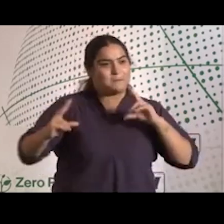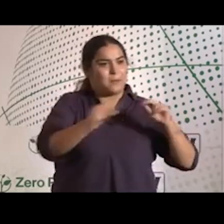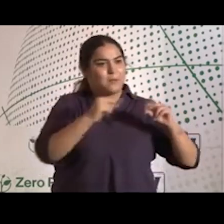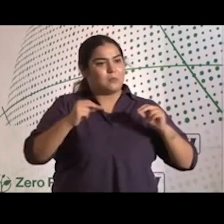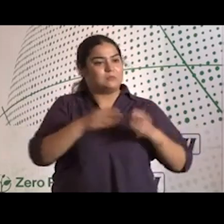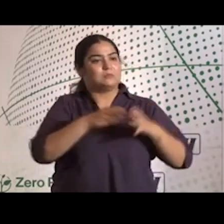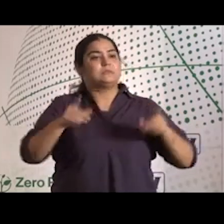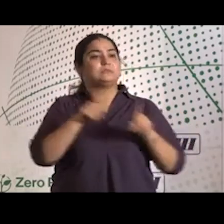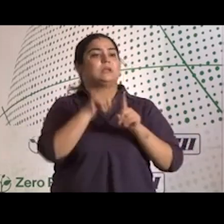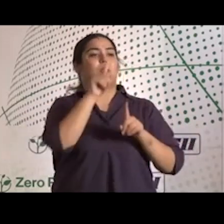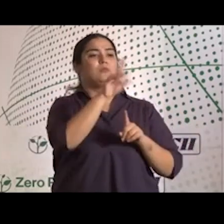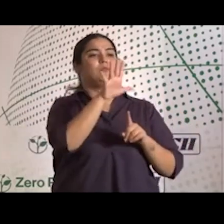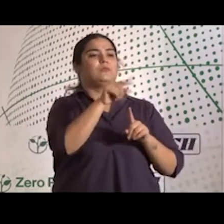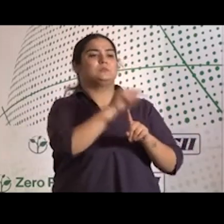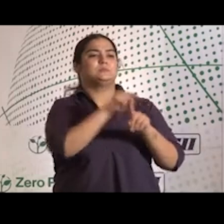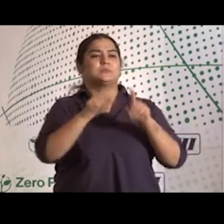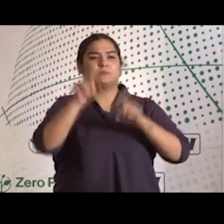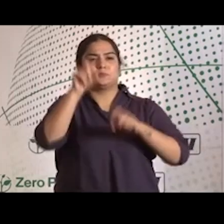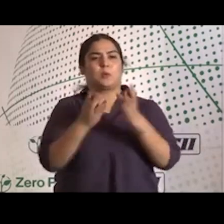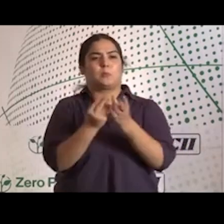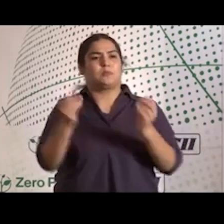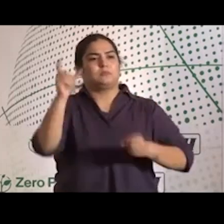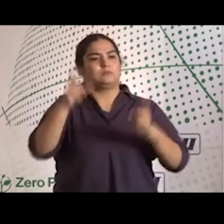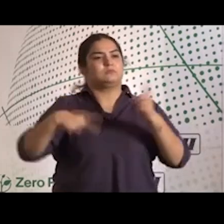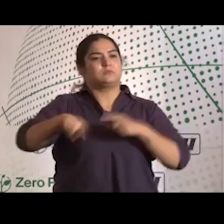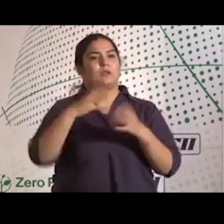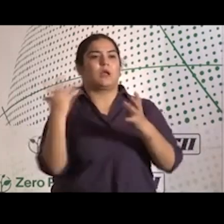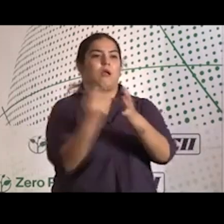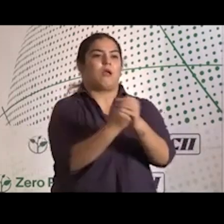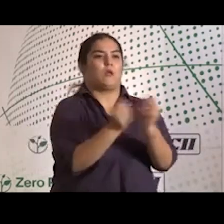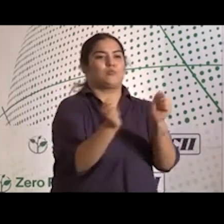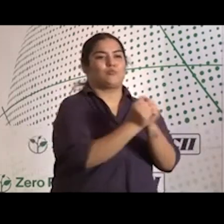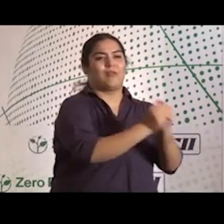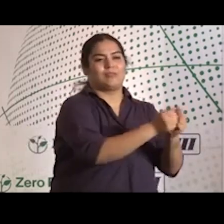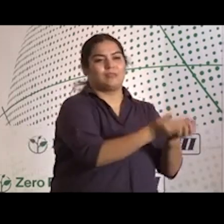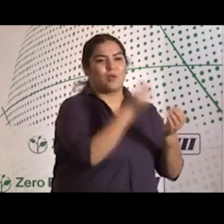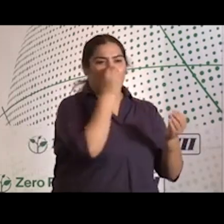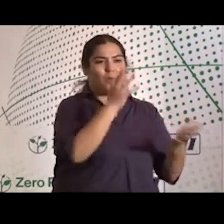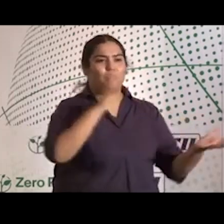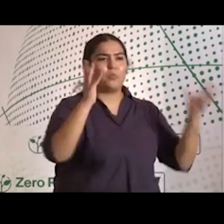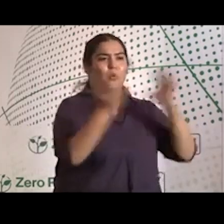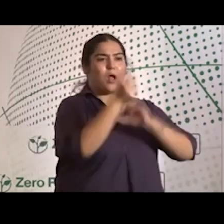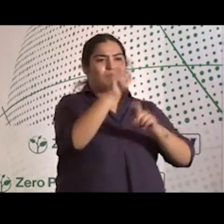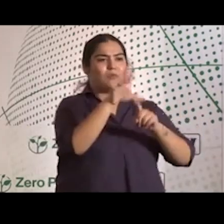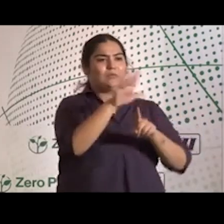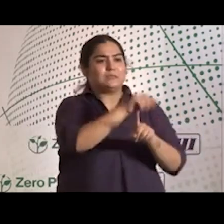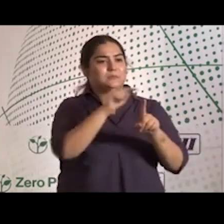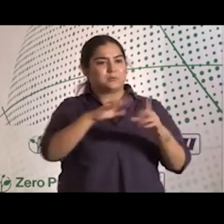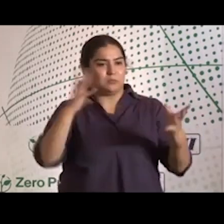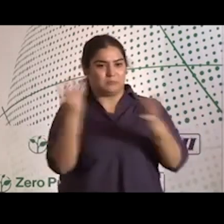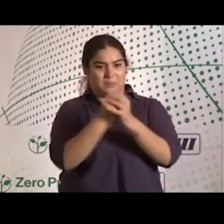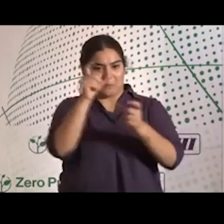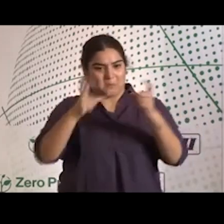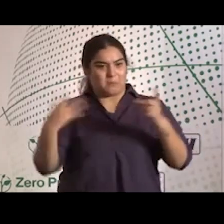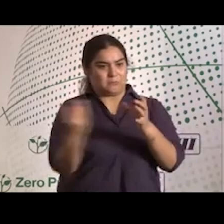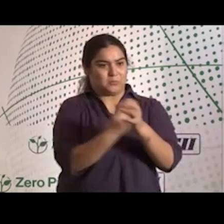15% of the population would come together and there are four